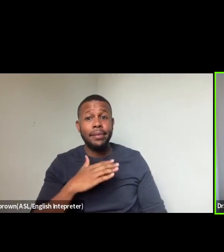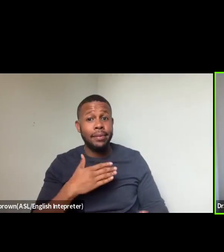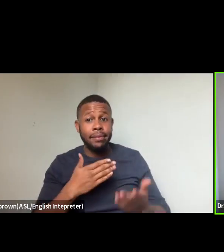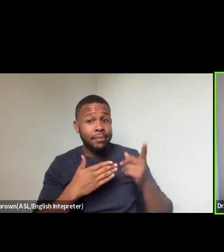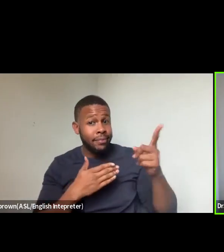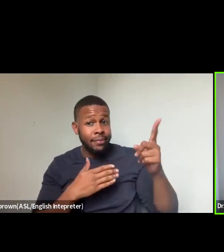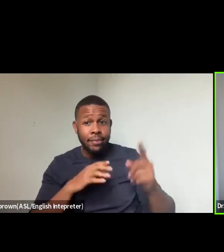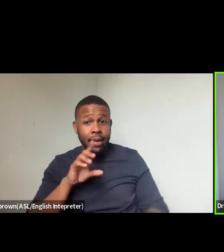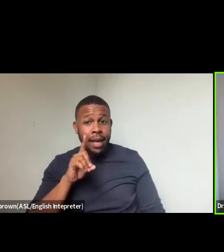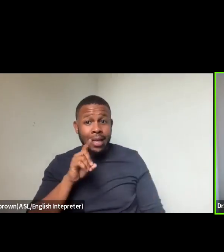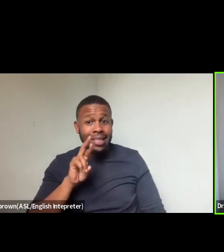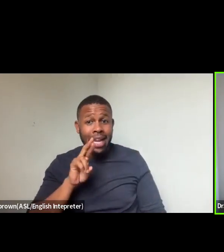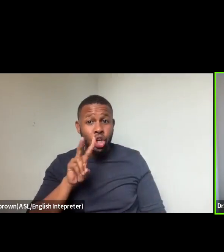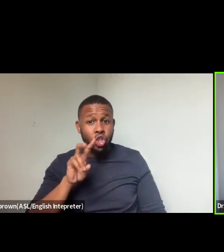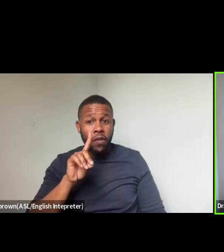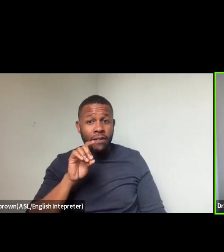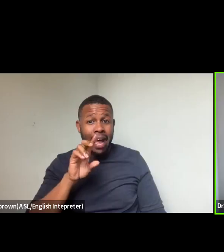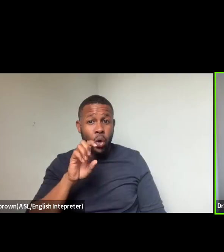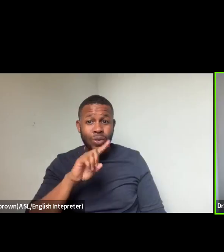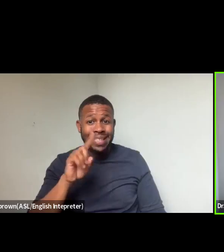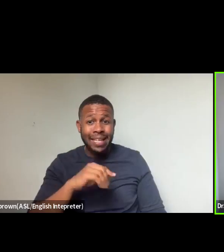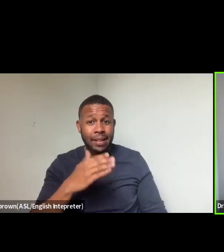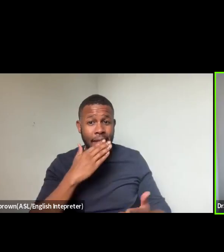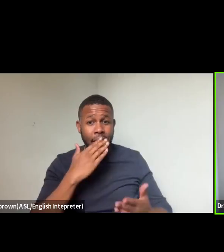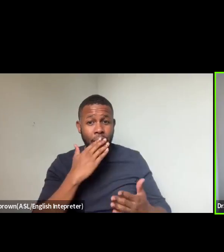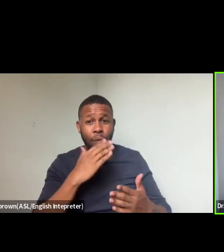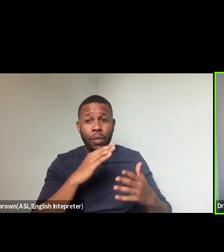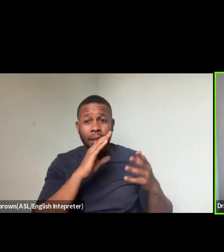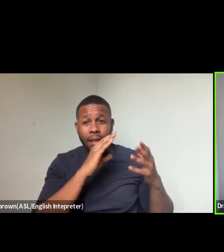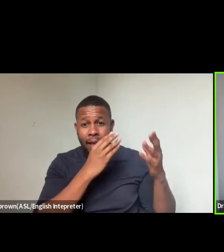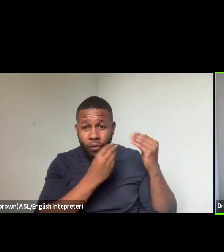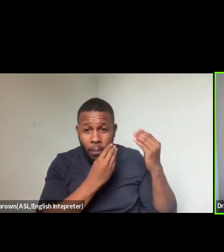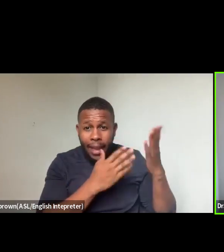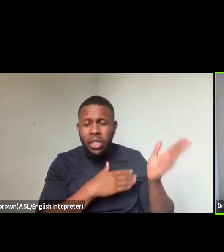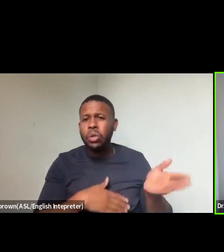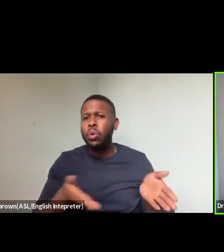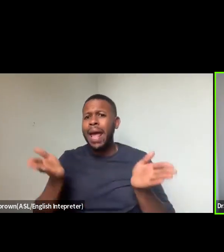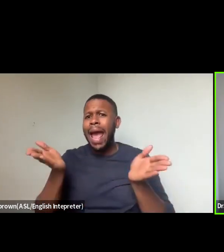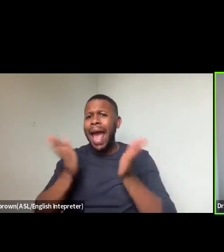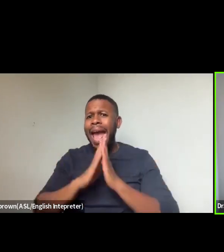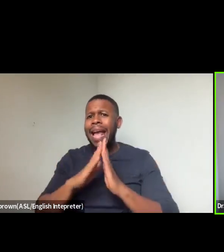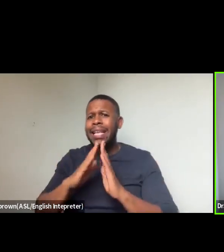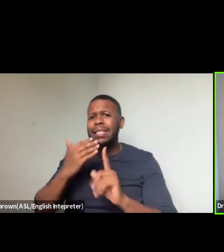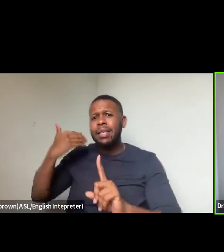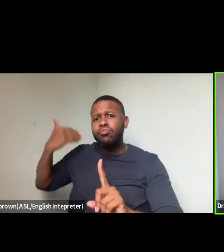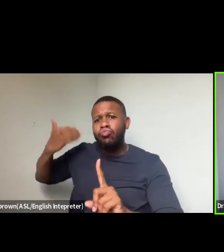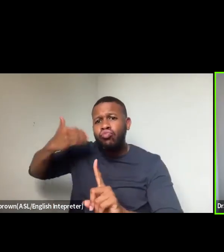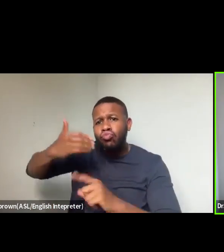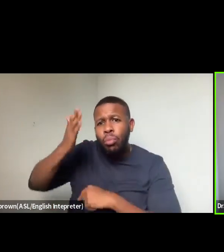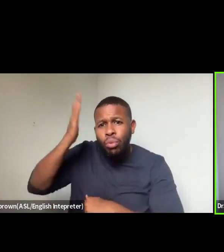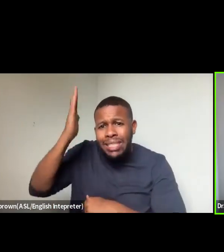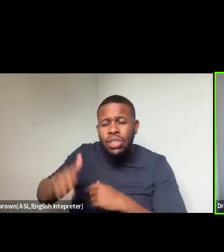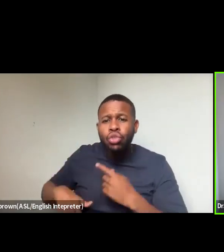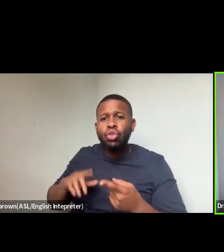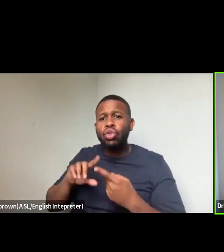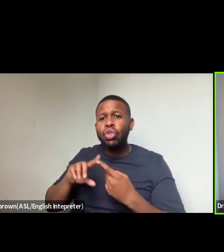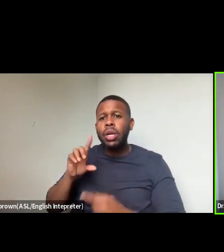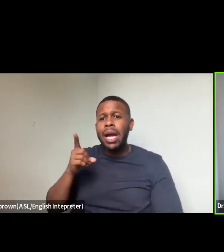That is fantastic. Dr. Penni, that is all the questions we have right now.